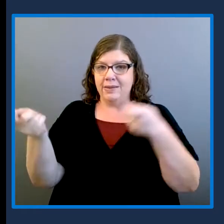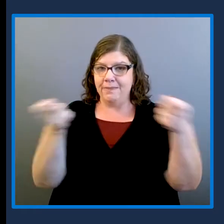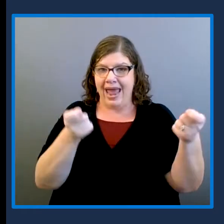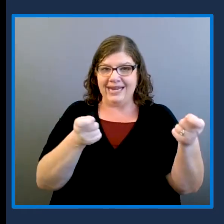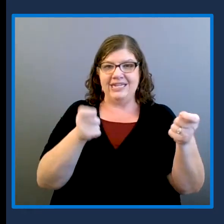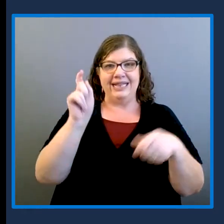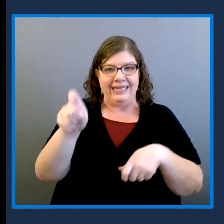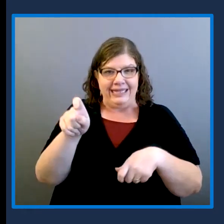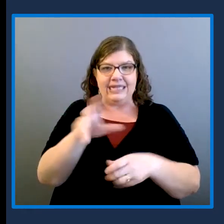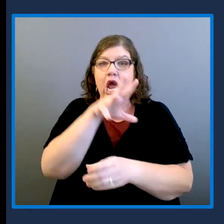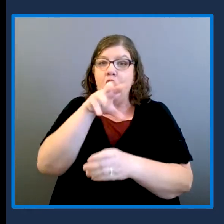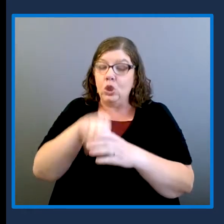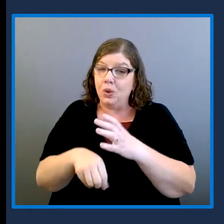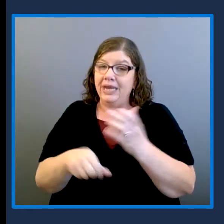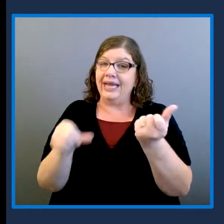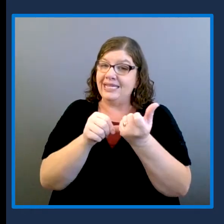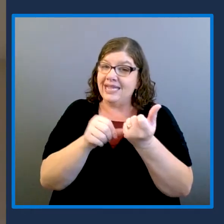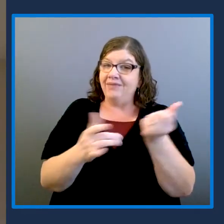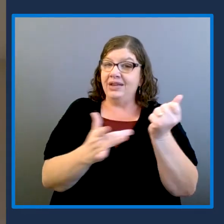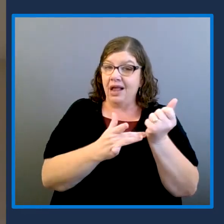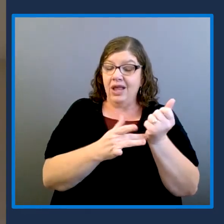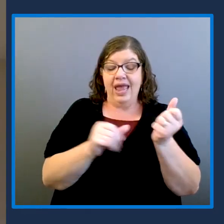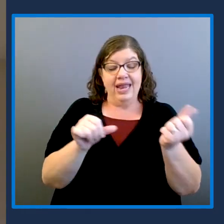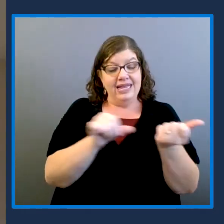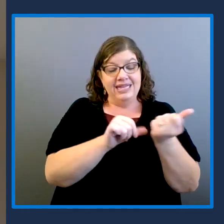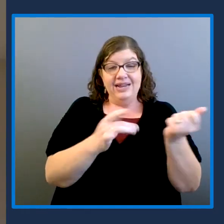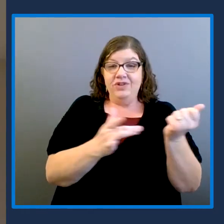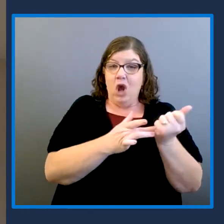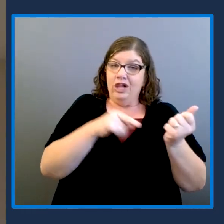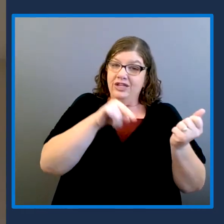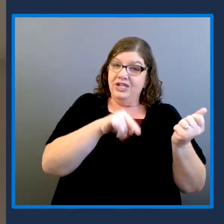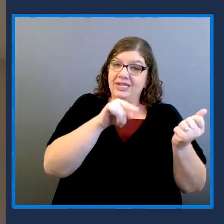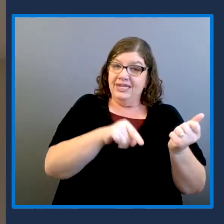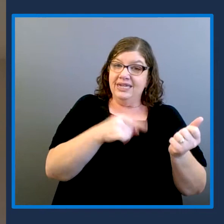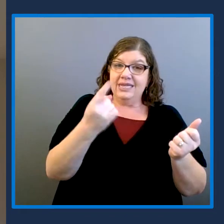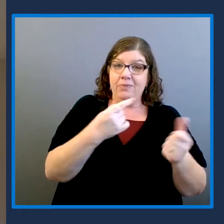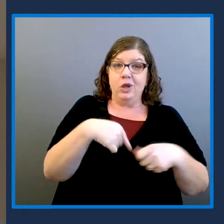assistive technology yet at the same level assistive technology is something that we